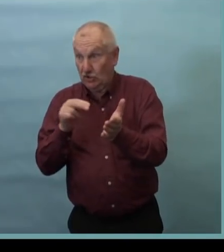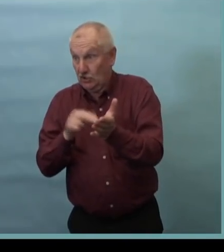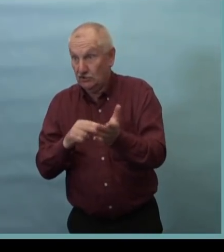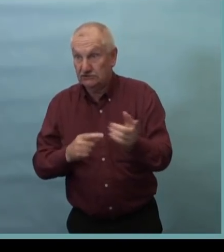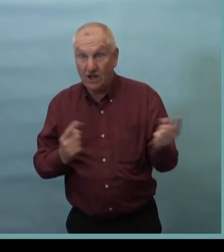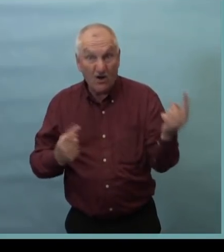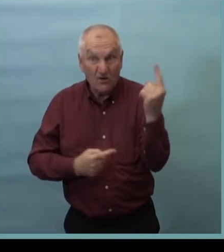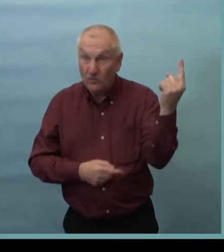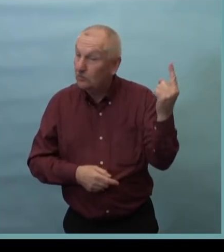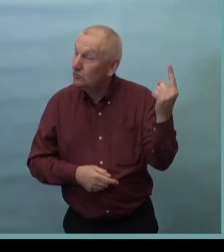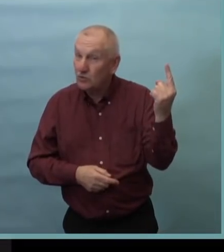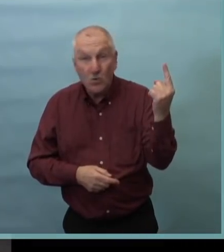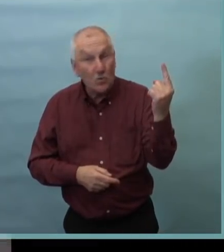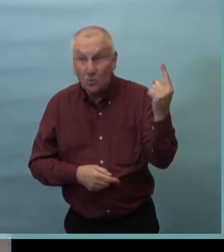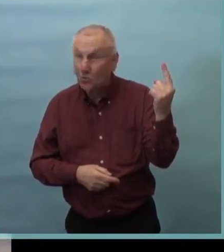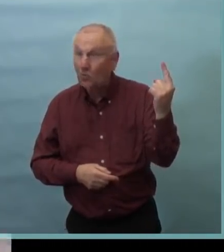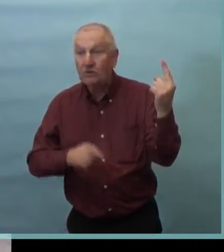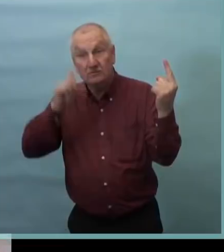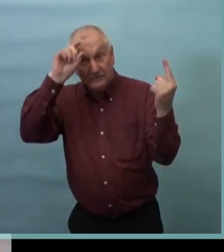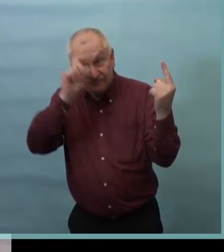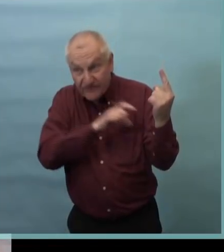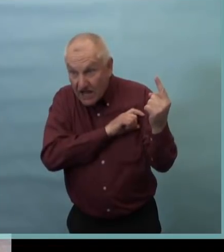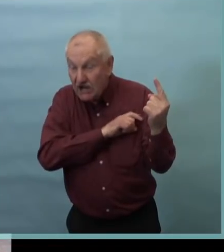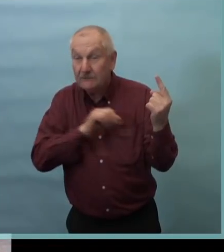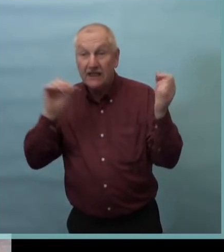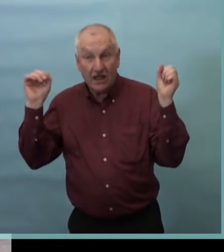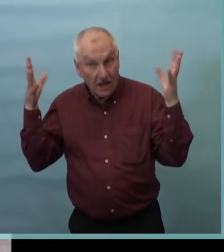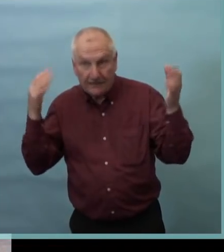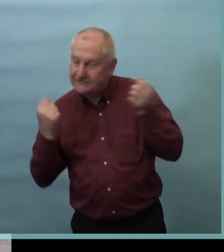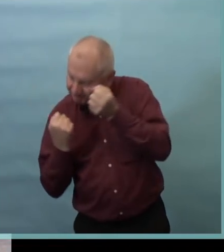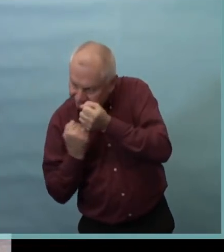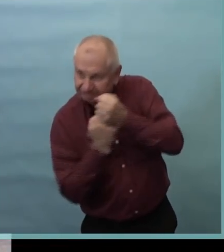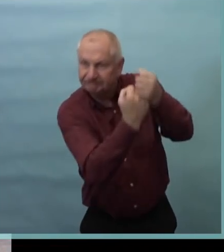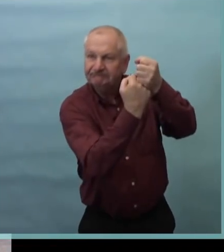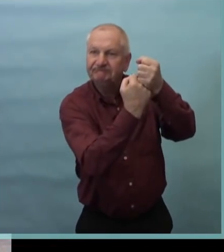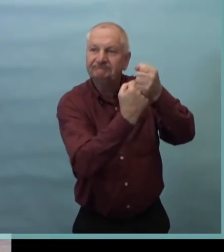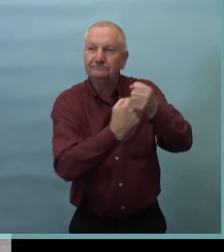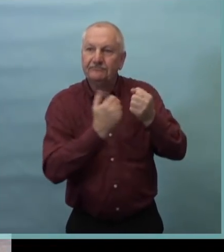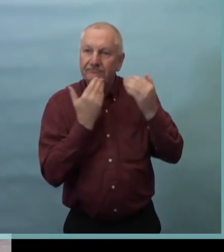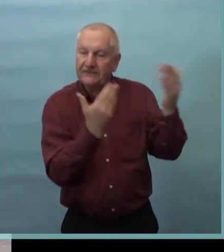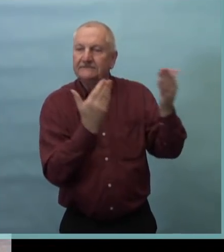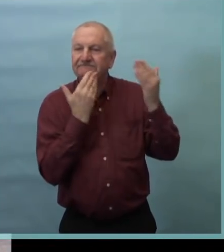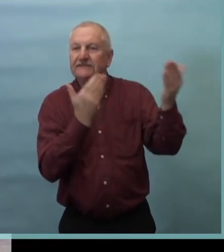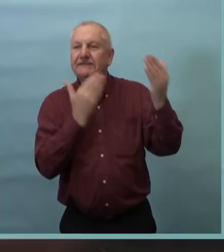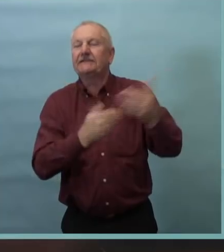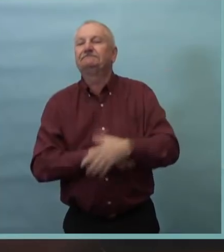front line and very much appreciate their support so thank you very much I